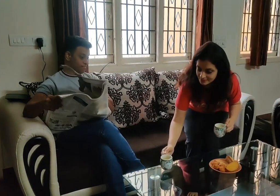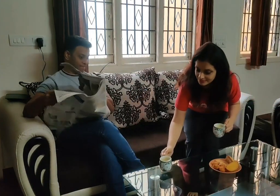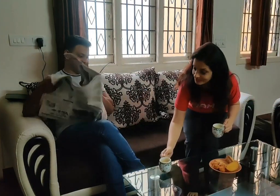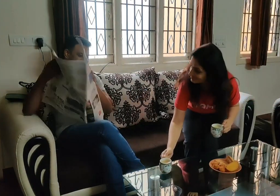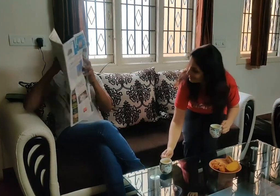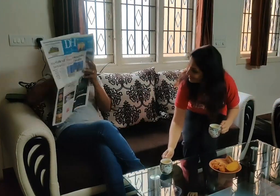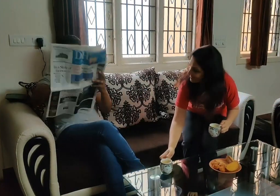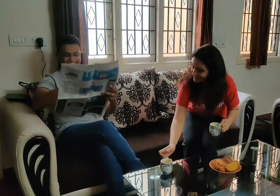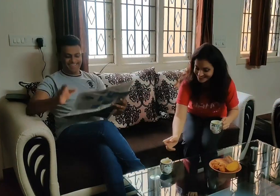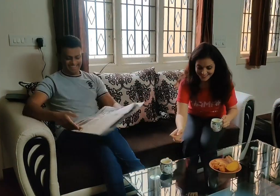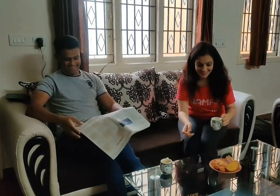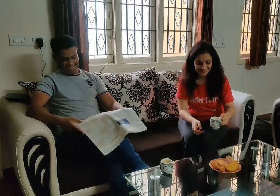Hi